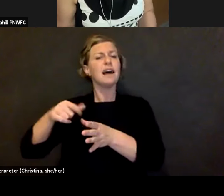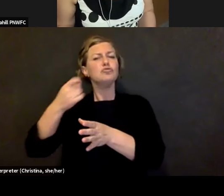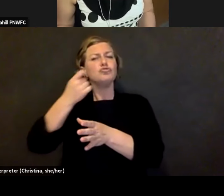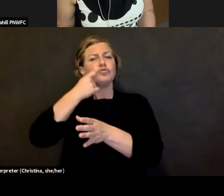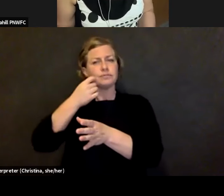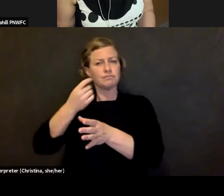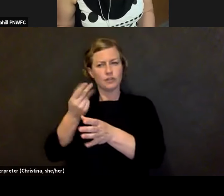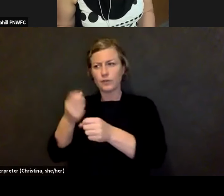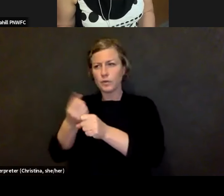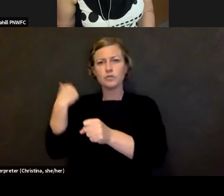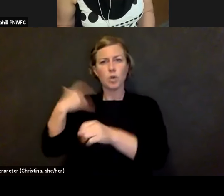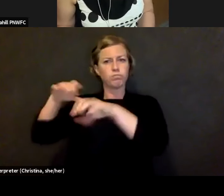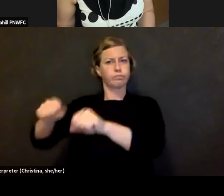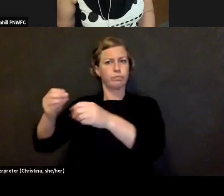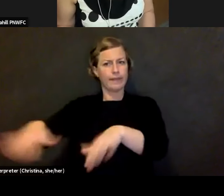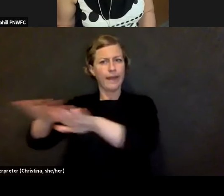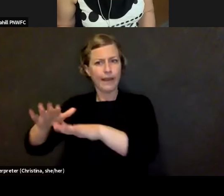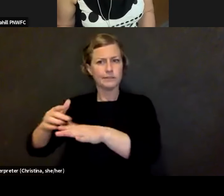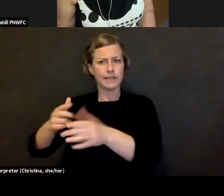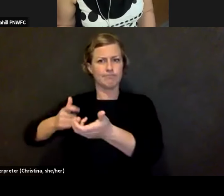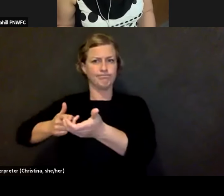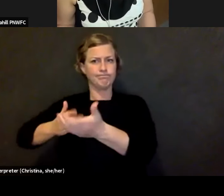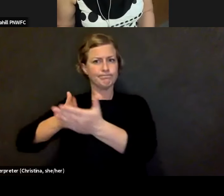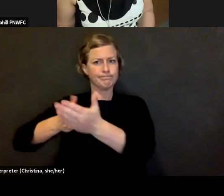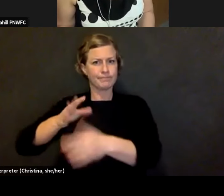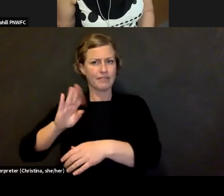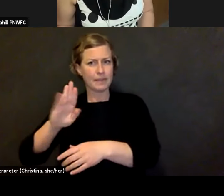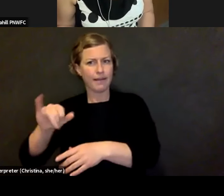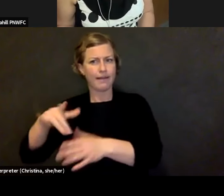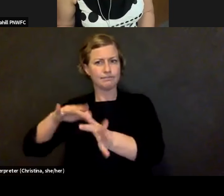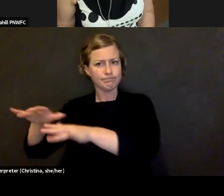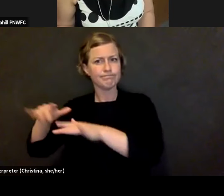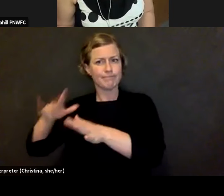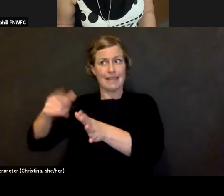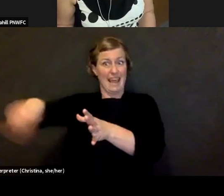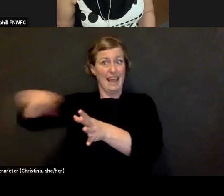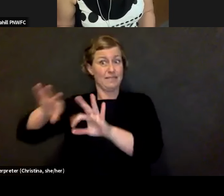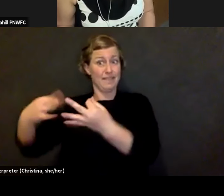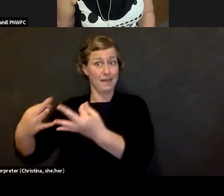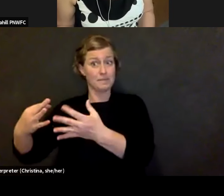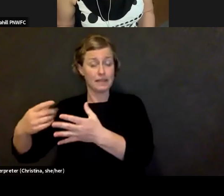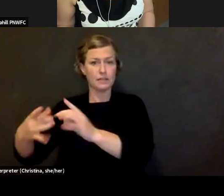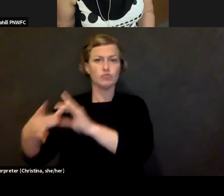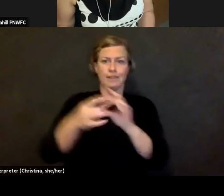that took over the federal building a couple of years ago. What else? The e-mails